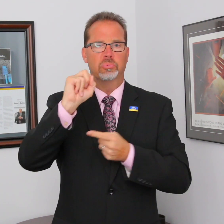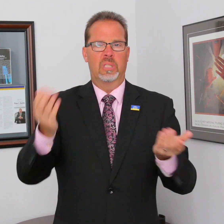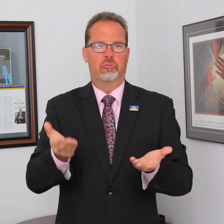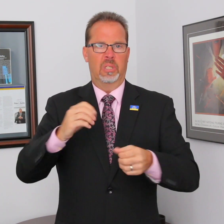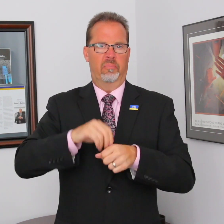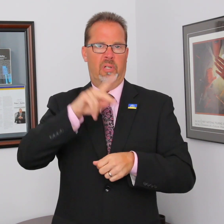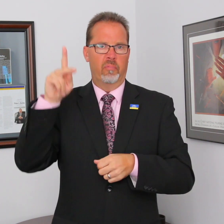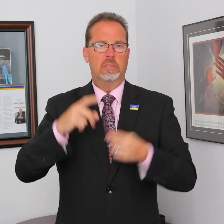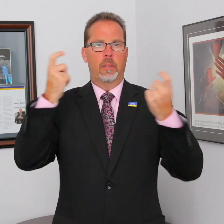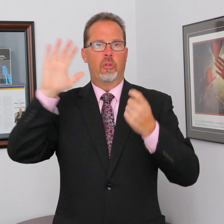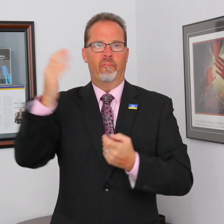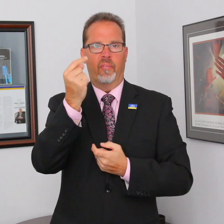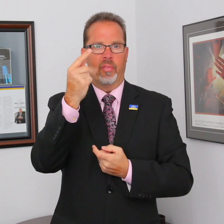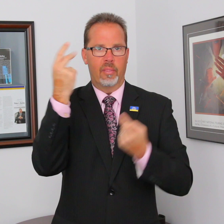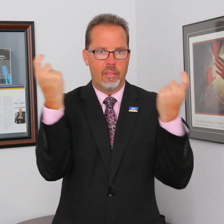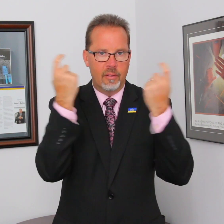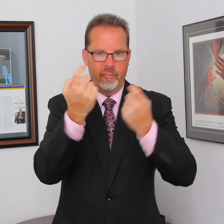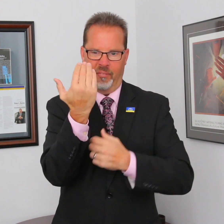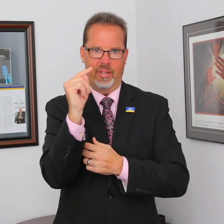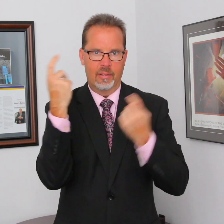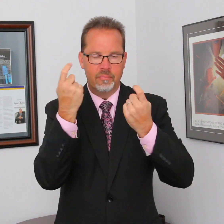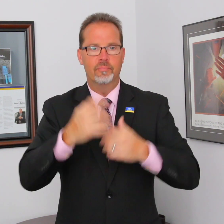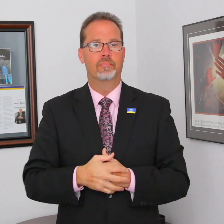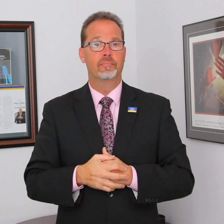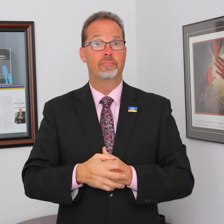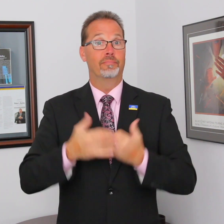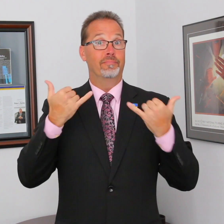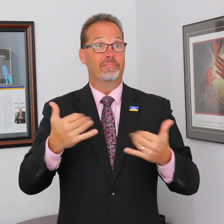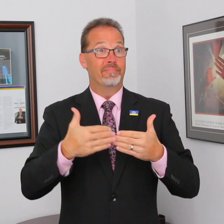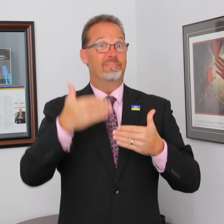Locally the PAHrtners Deaf Services organization celebrated their 15th